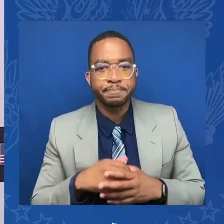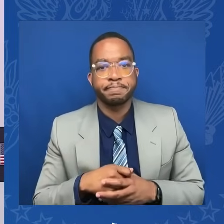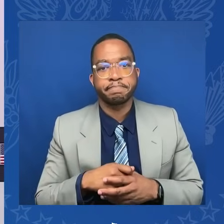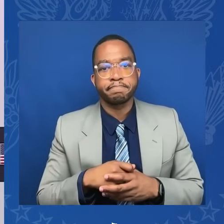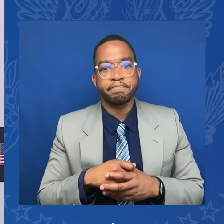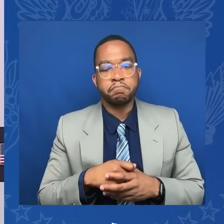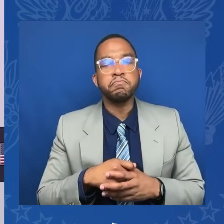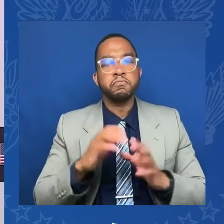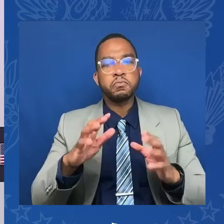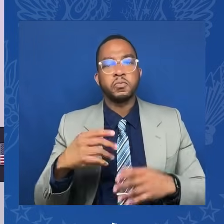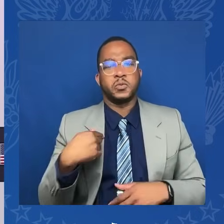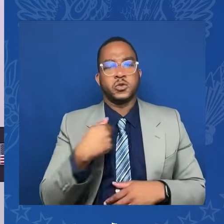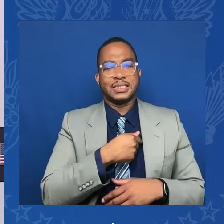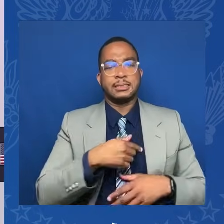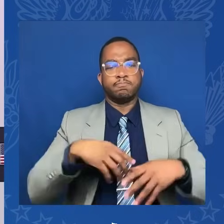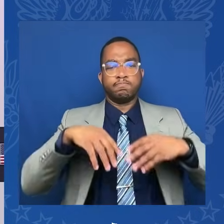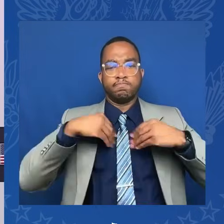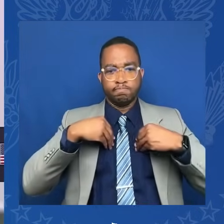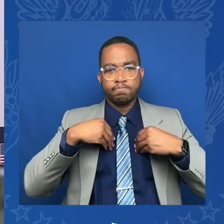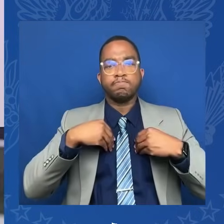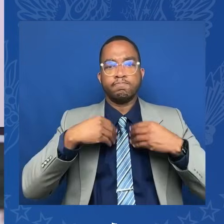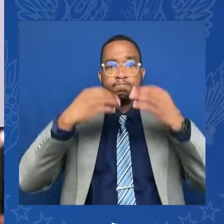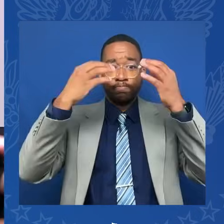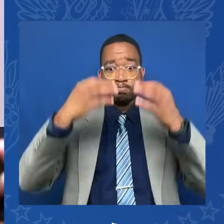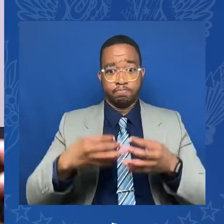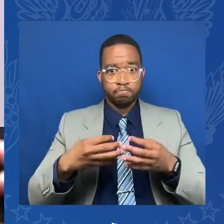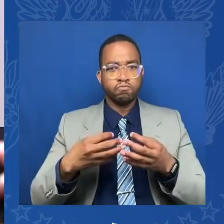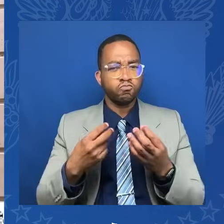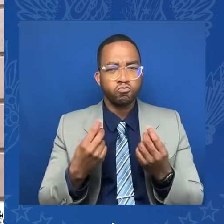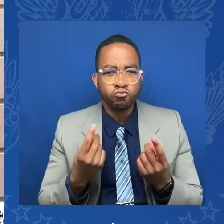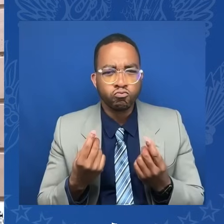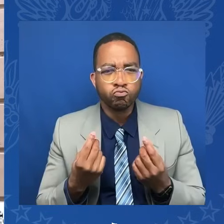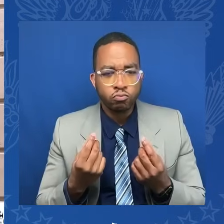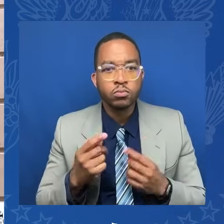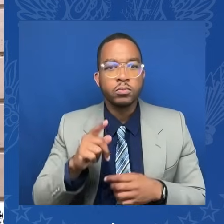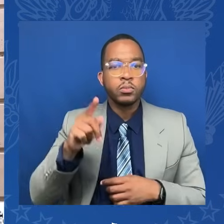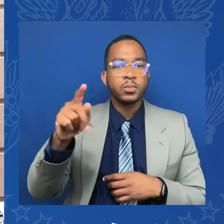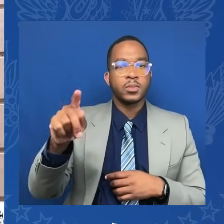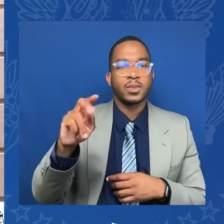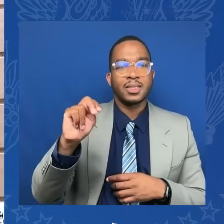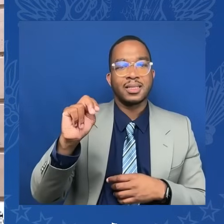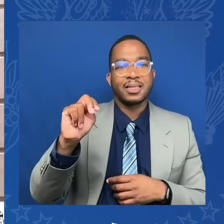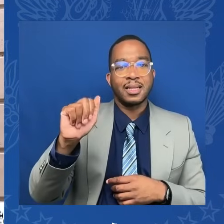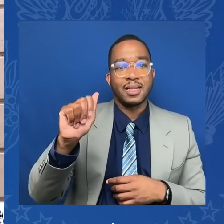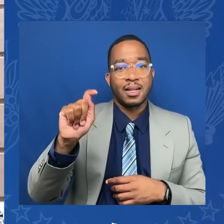at the International Atomic Energy Agency. The self-same determination is there.